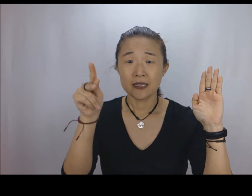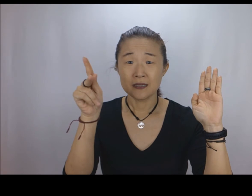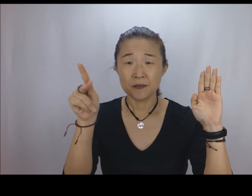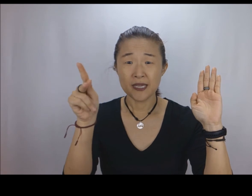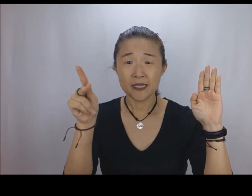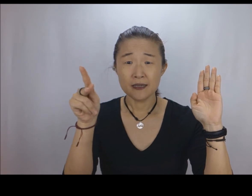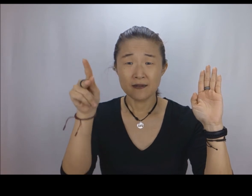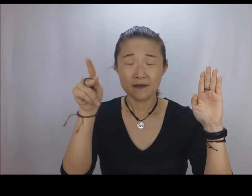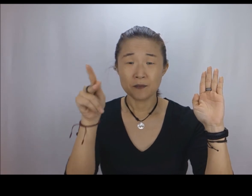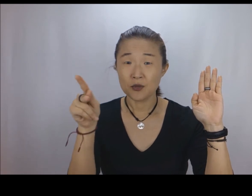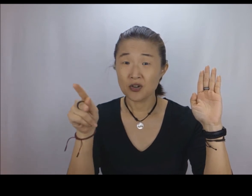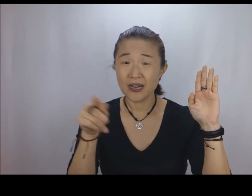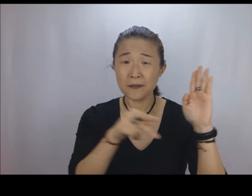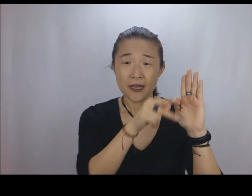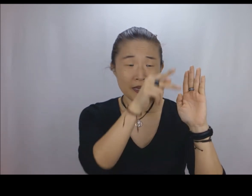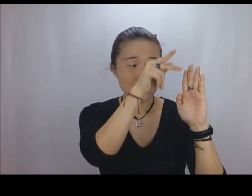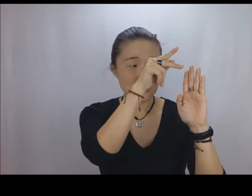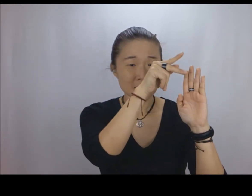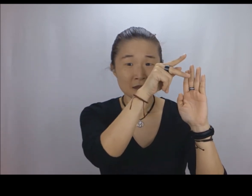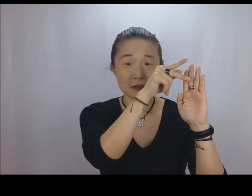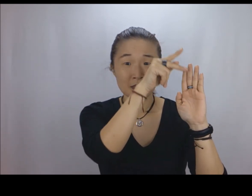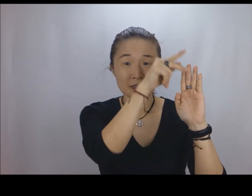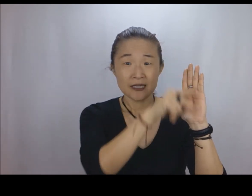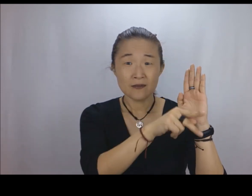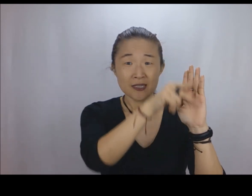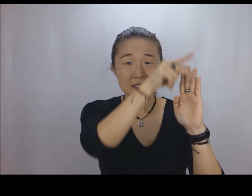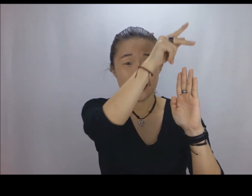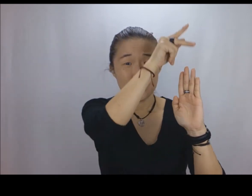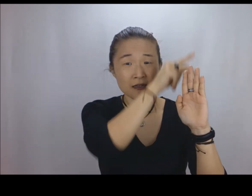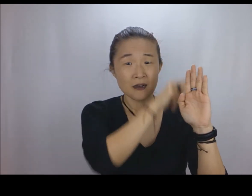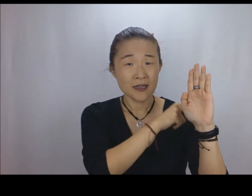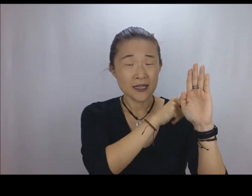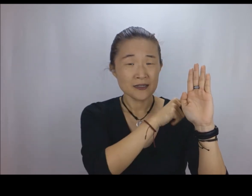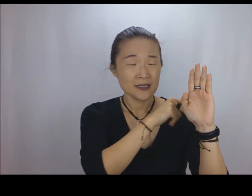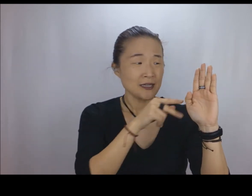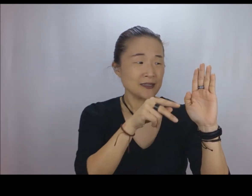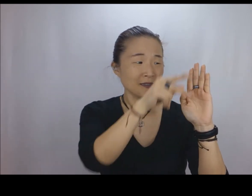Then "P" for program. You just go down one side and on the other side.